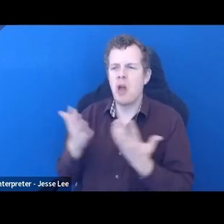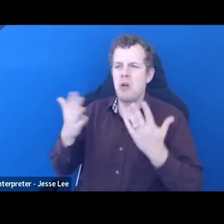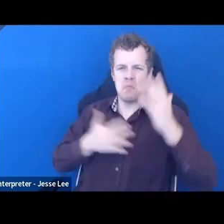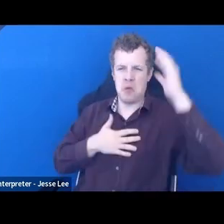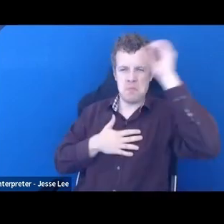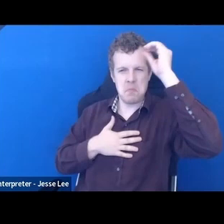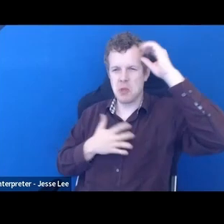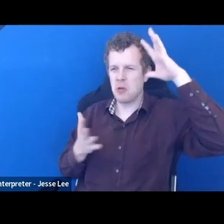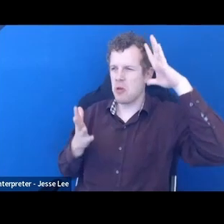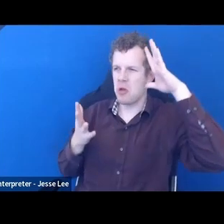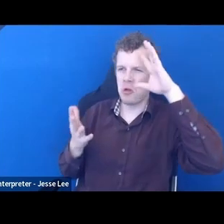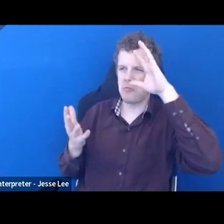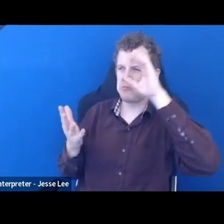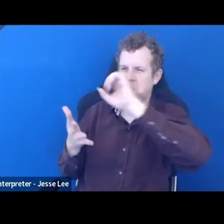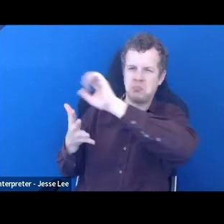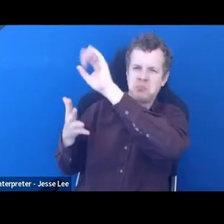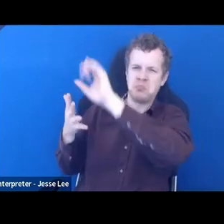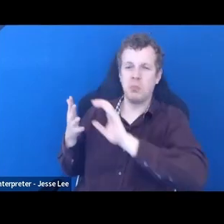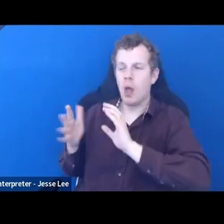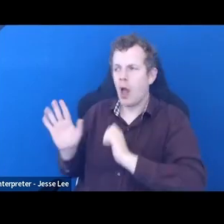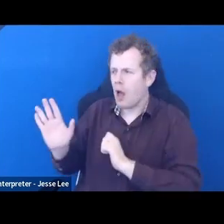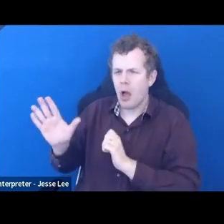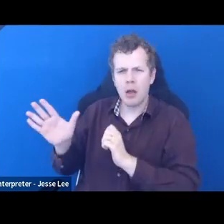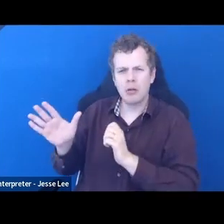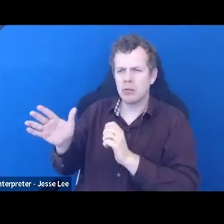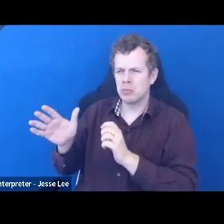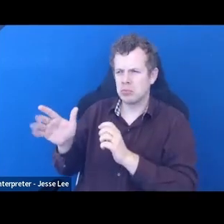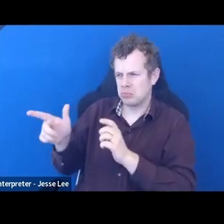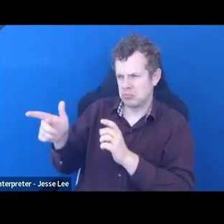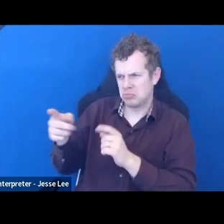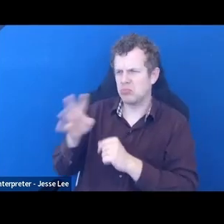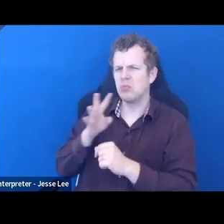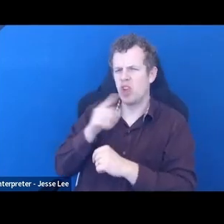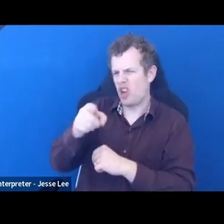But having them talk to other providers, connecting them with other parents and families